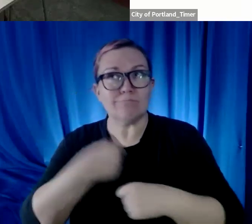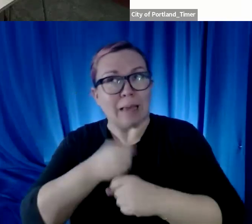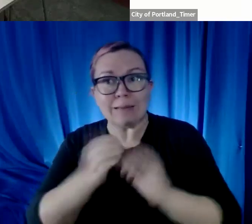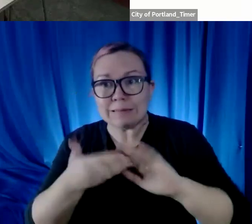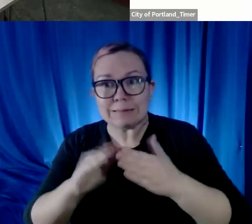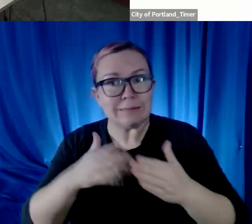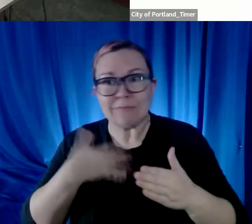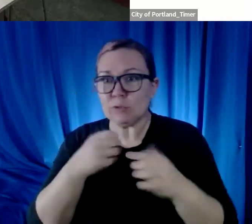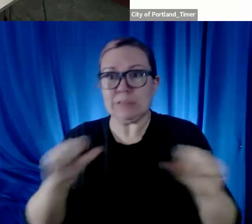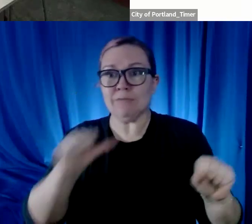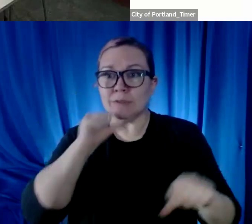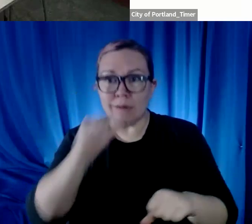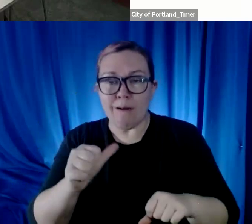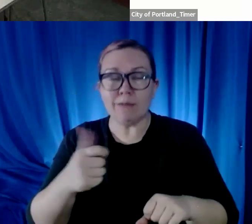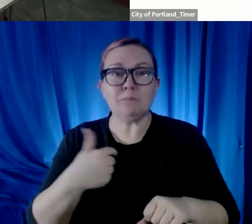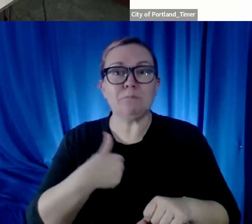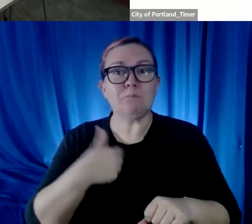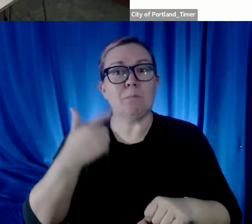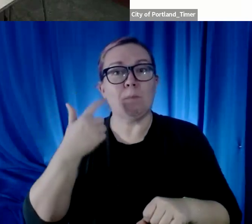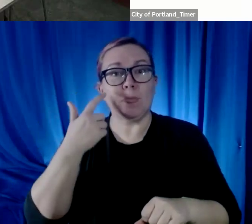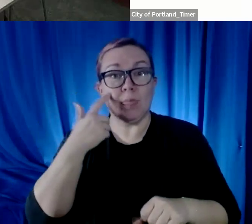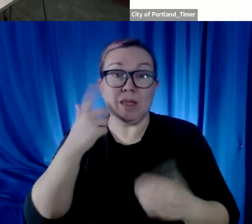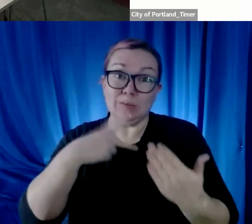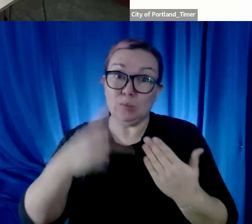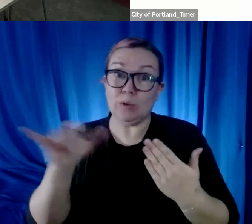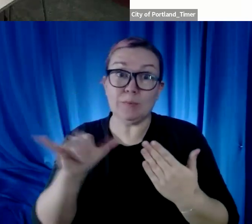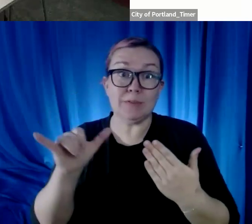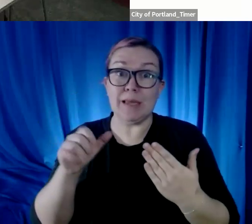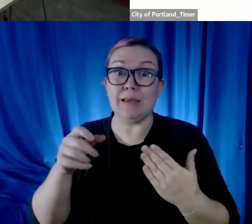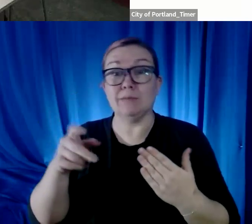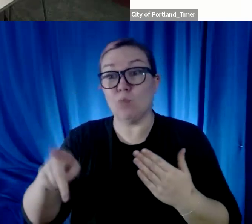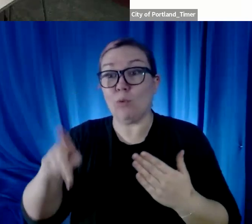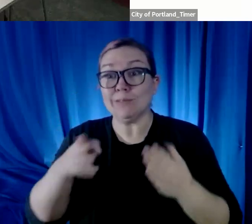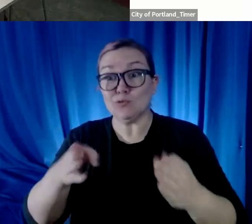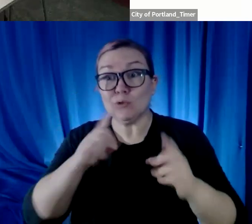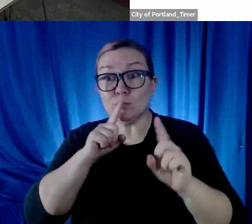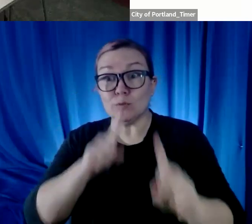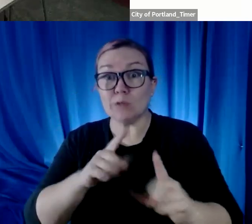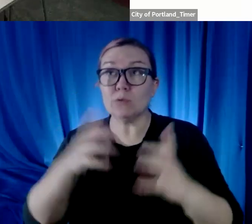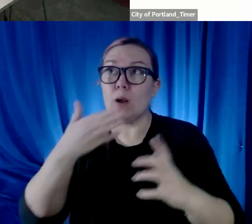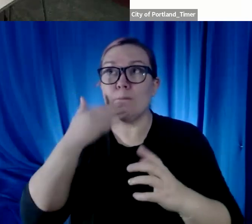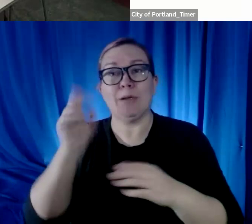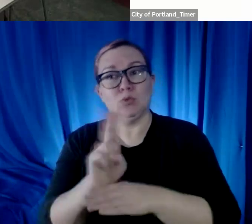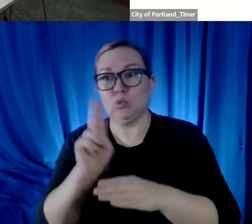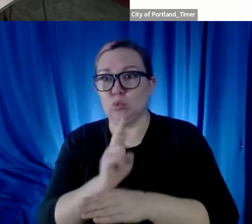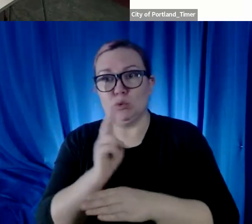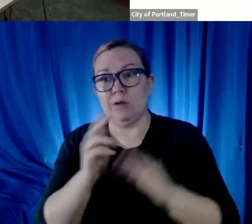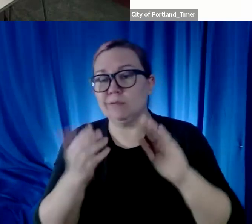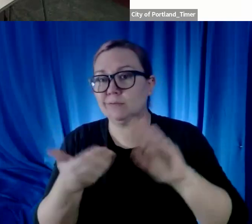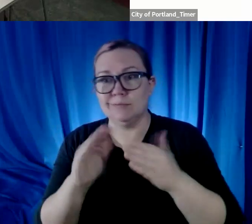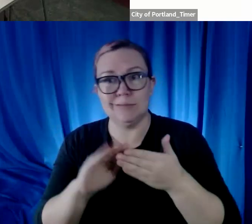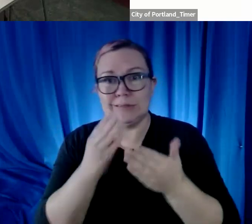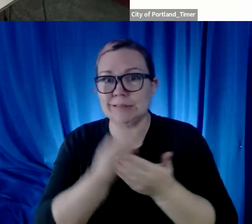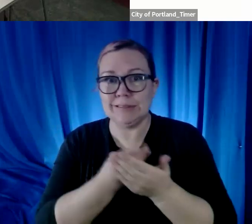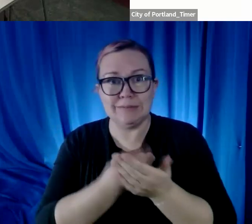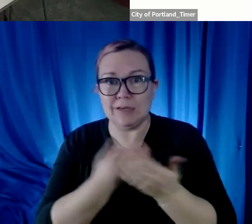I think. Programs like Portland street response are much better uses of He's like of the city's time.